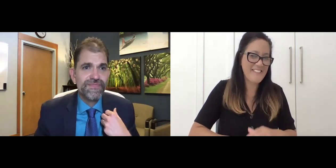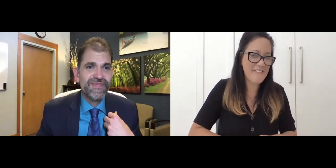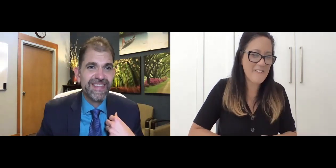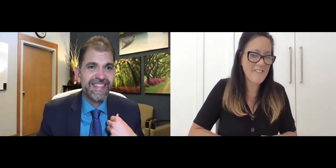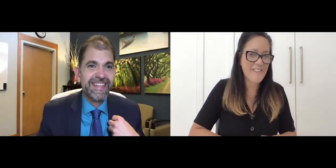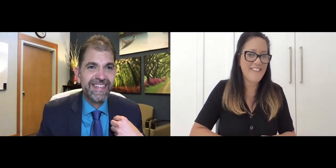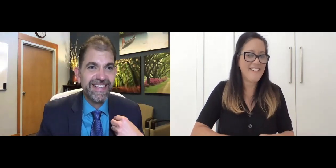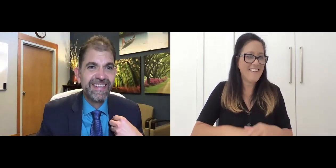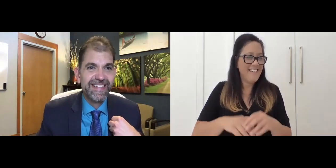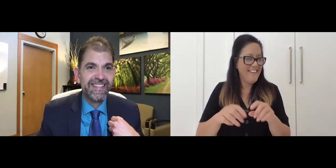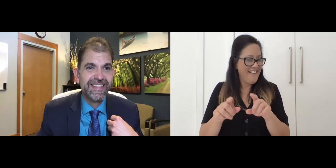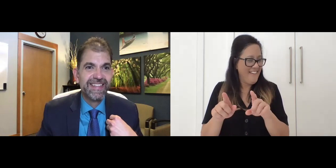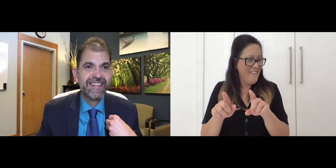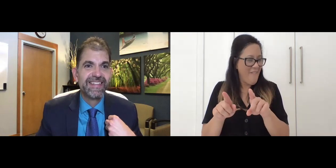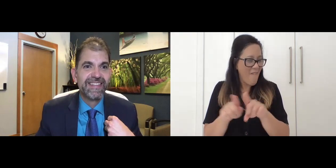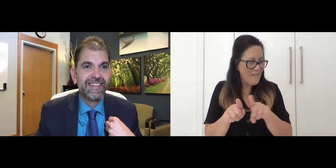Thank you.